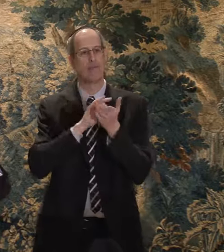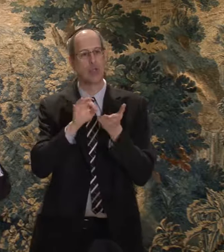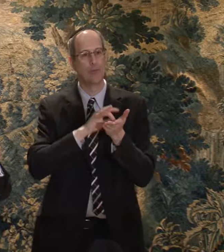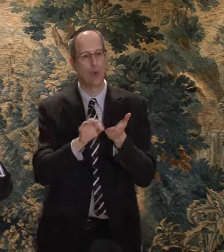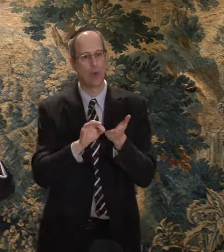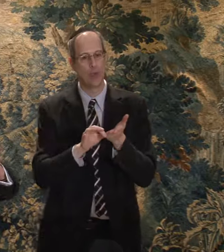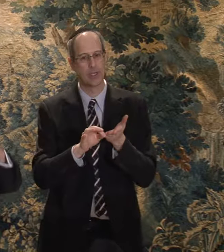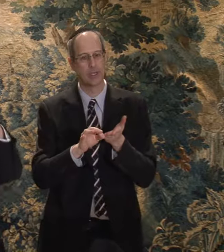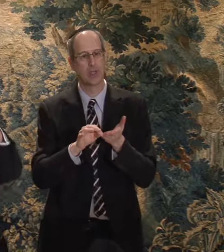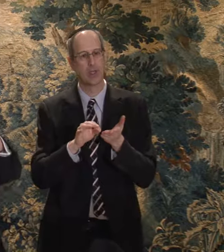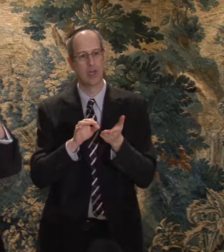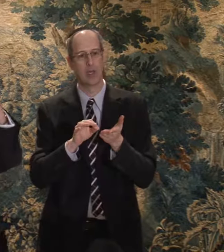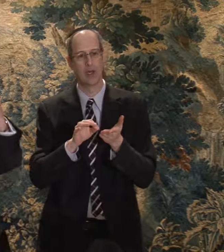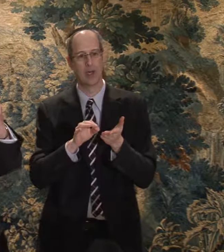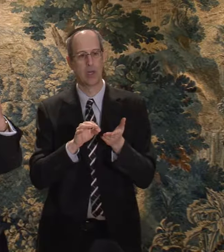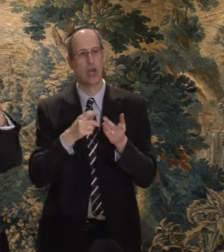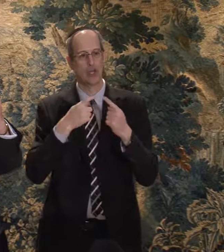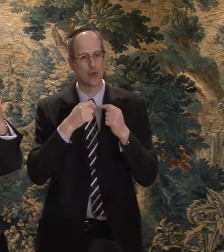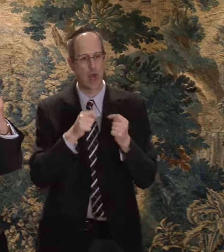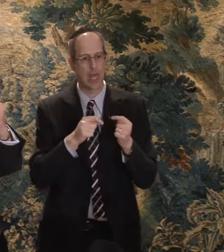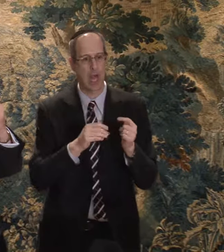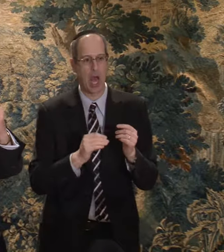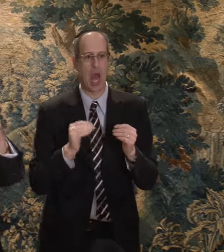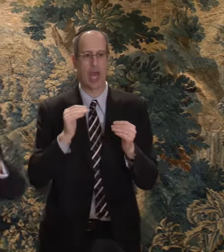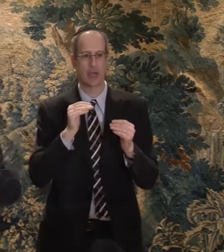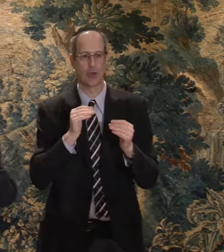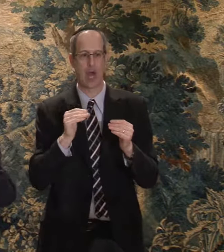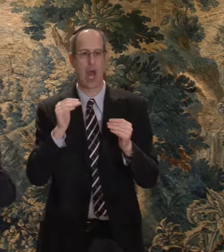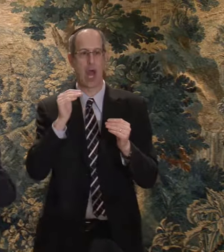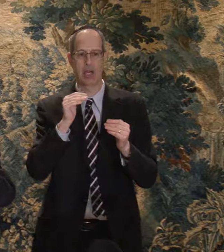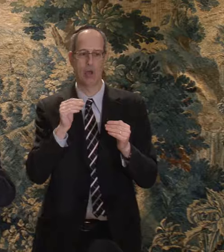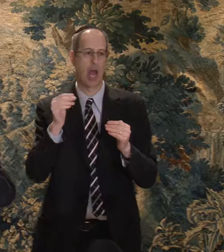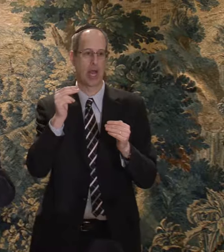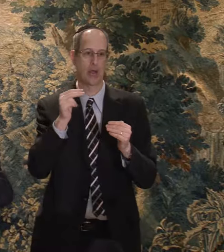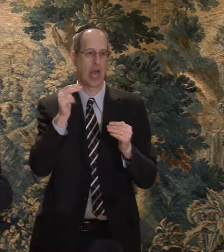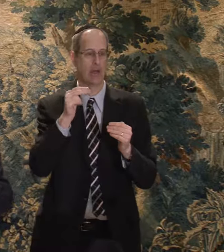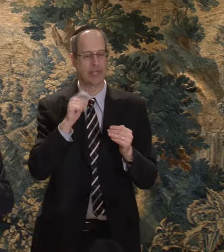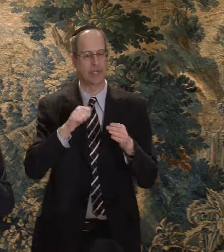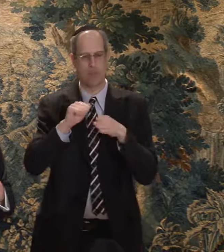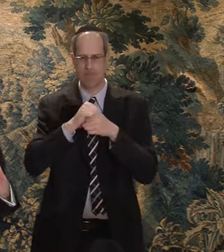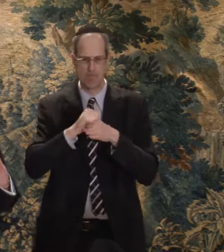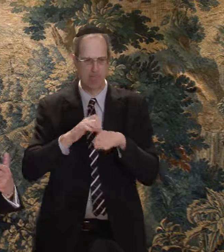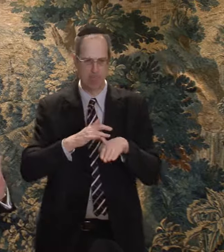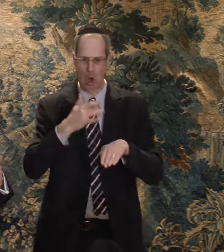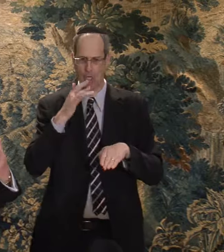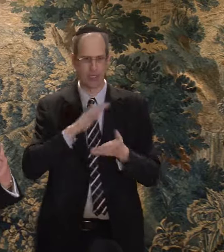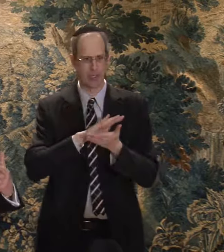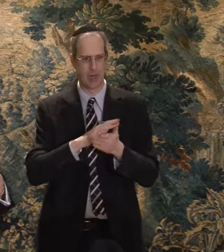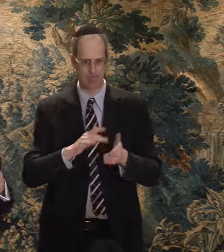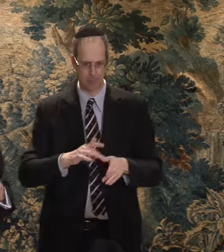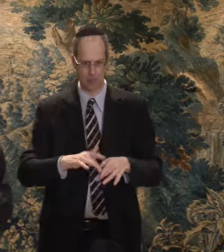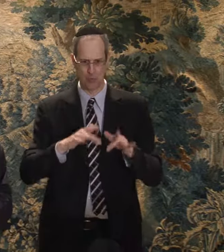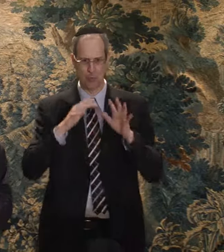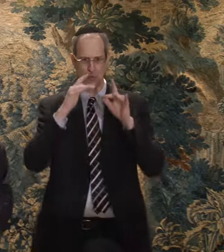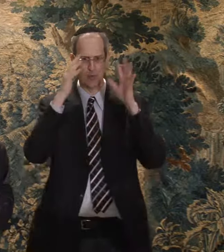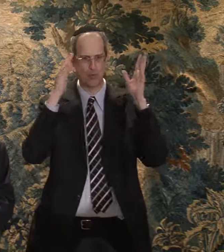shroo assets we're trying to get higher and higher and we have to polish ourselves and we have to brighten ourselves and illuminate ourselves and